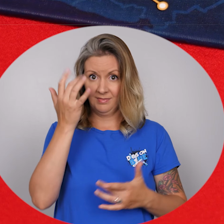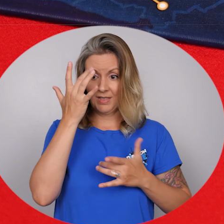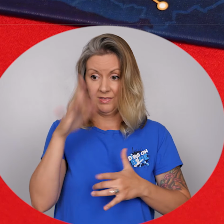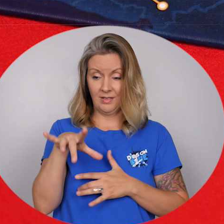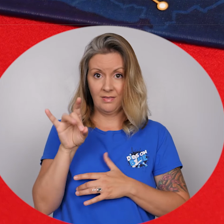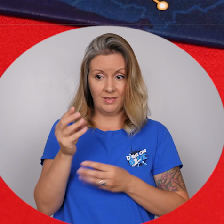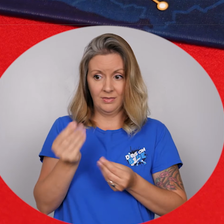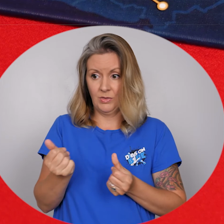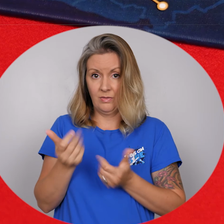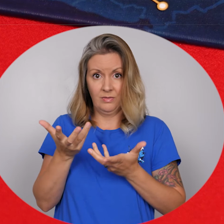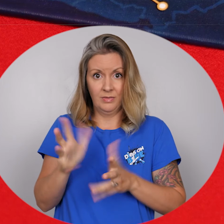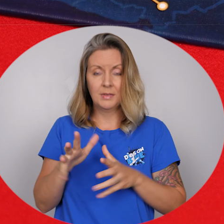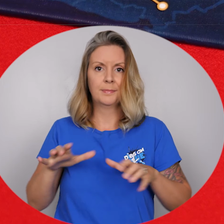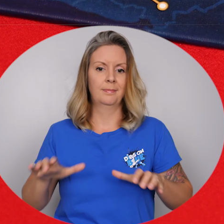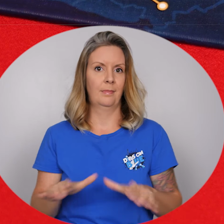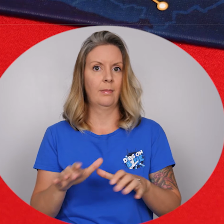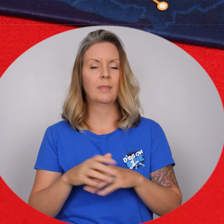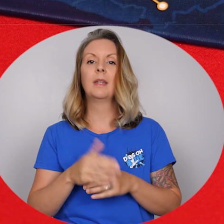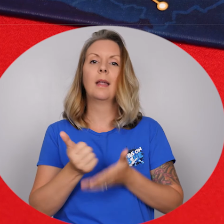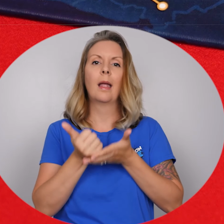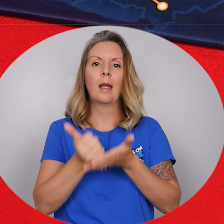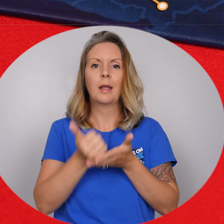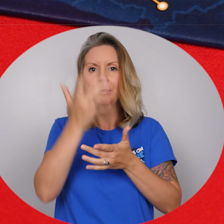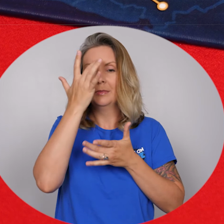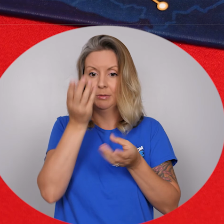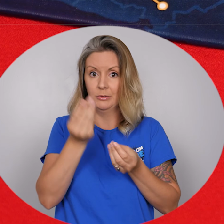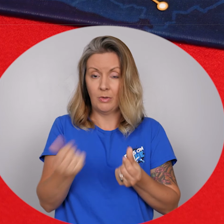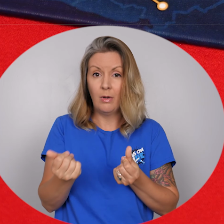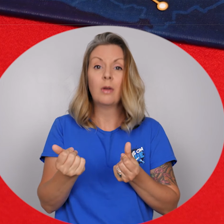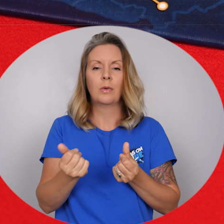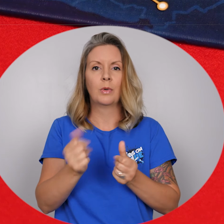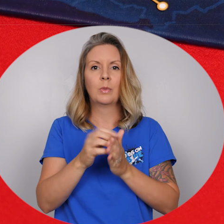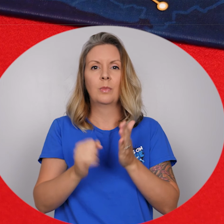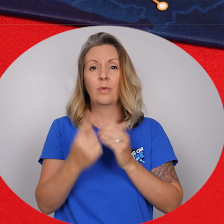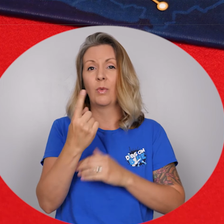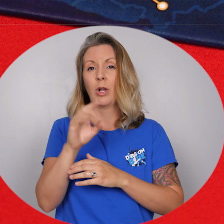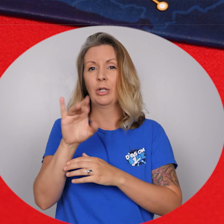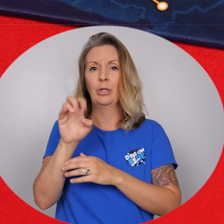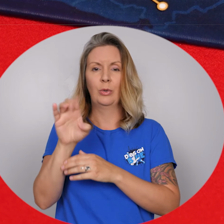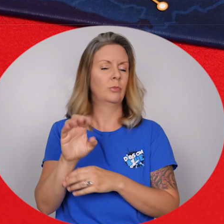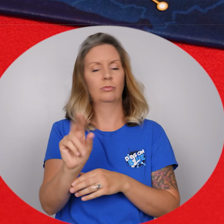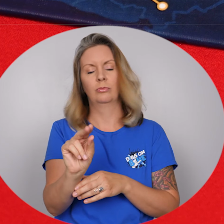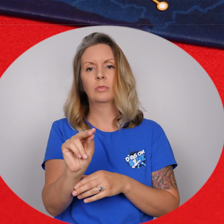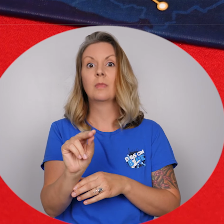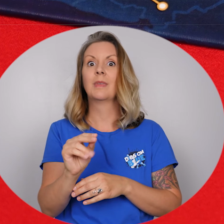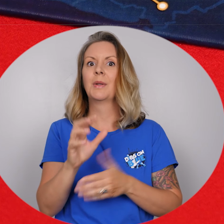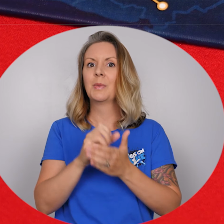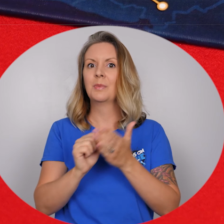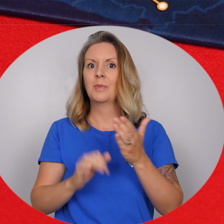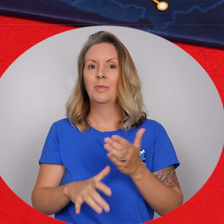action to remove a cube of a color that already has a cure, instead of removing only one cube,